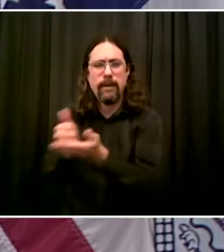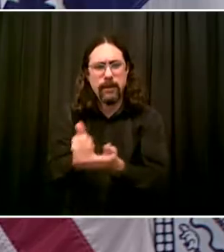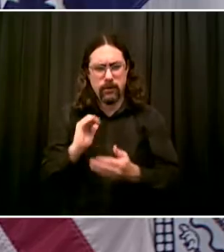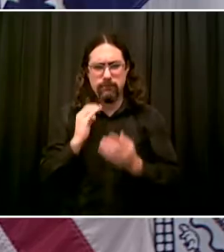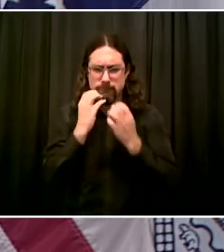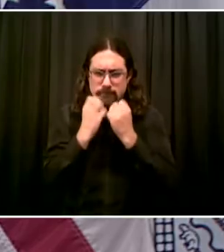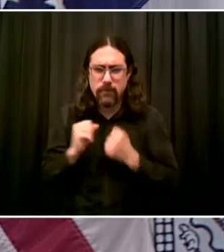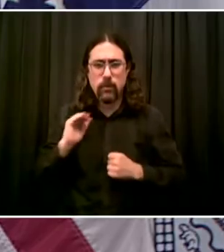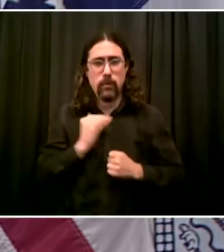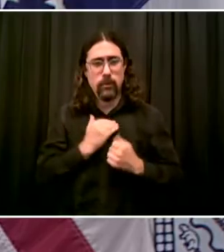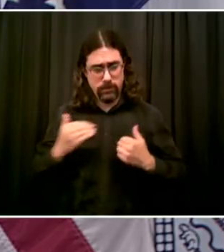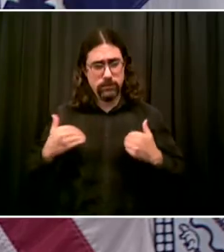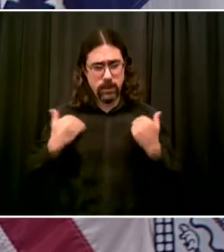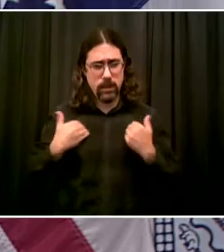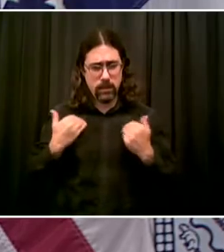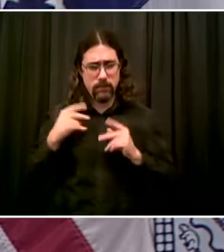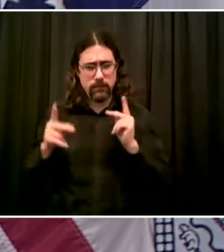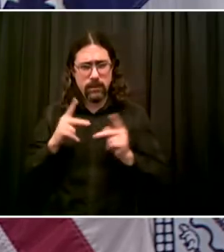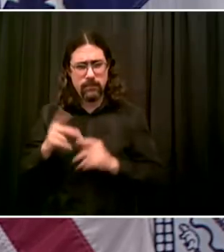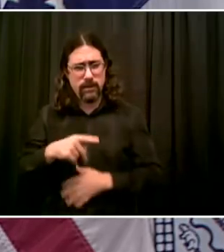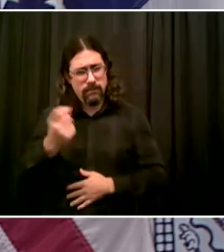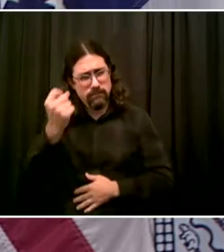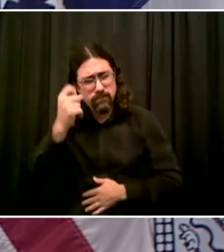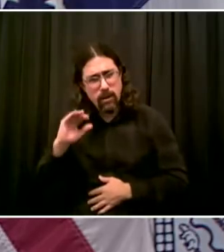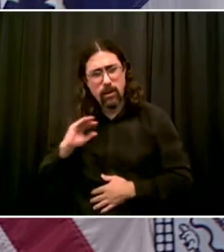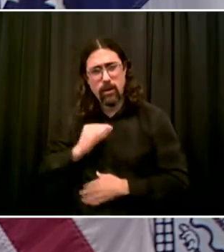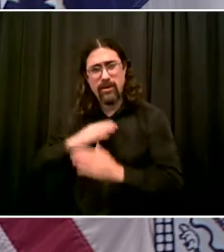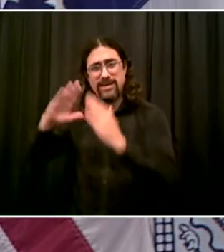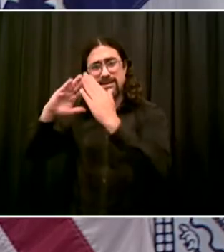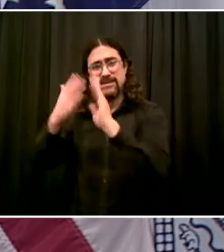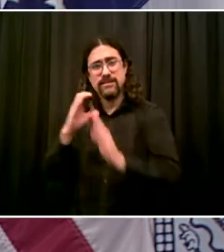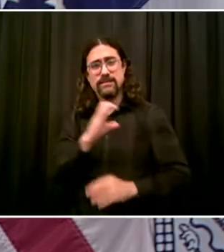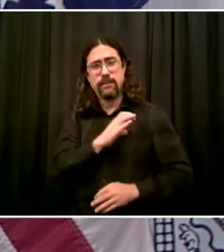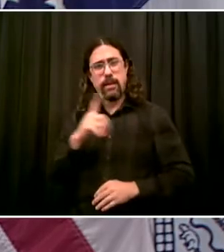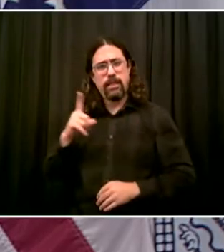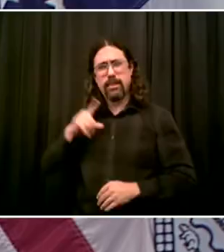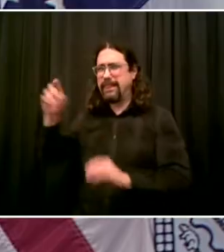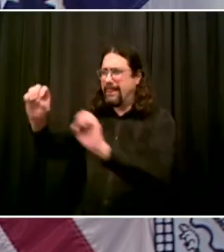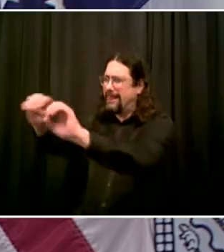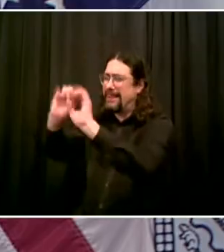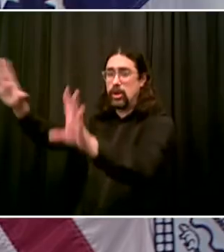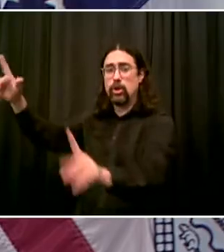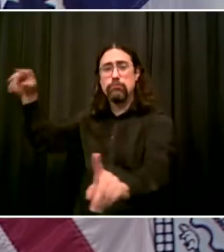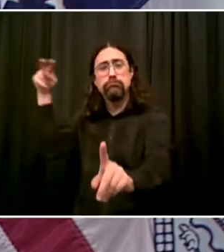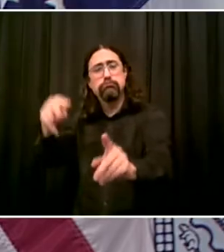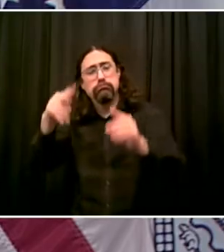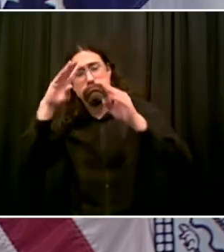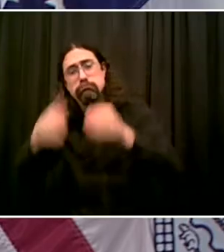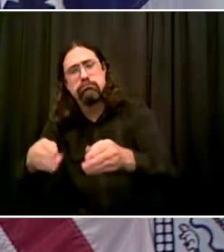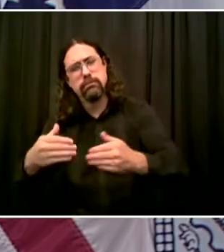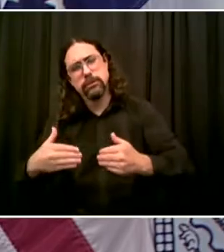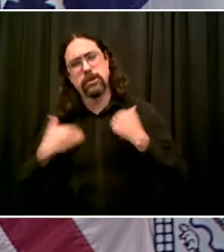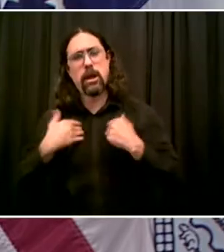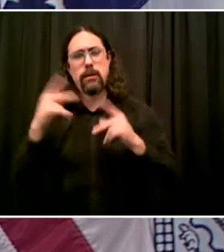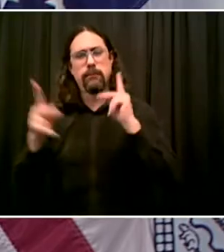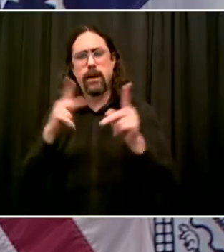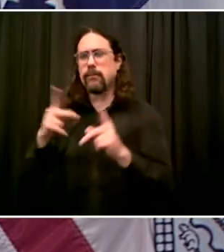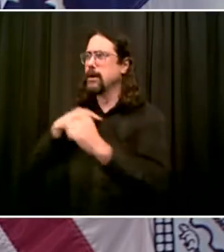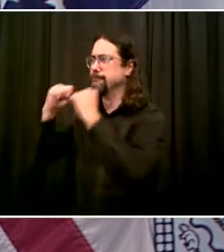THE CITY COUNCIL SAID PASSIONATELY. WE NEED TO SHIFT RESOURCES TO YOUG NPEPLOE NDA THAT'S WHAT WE